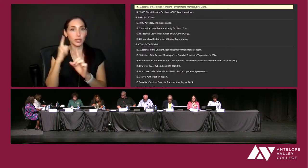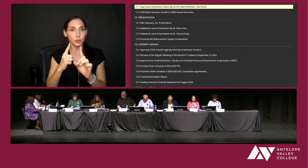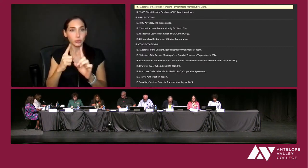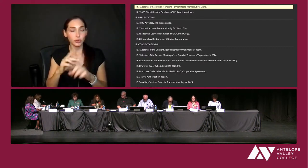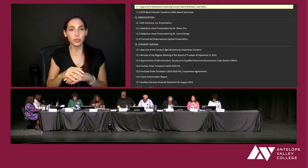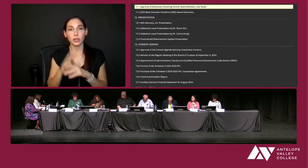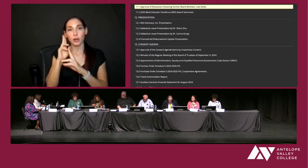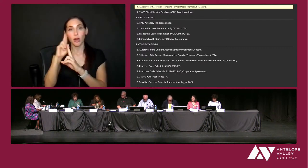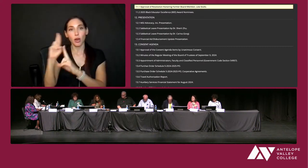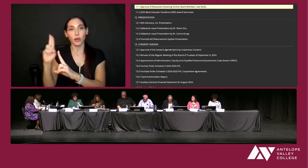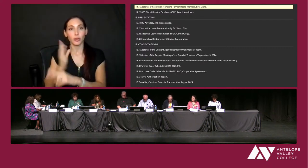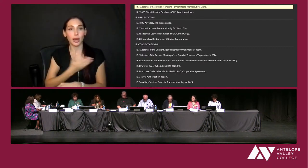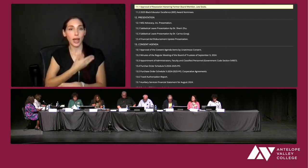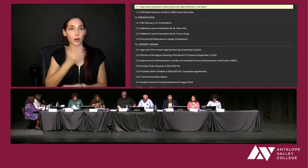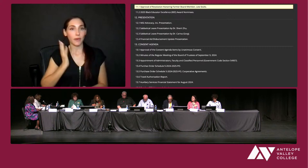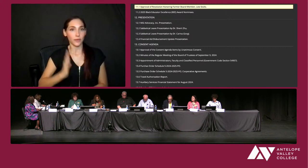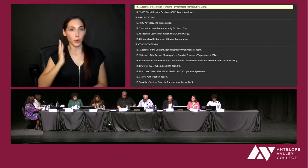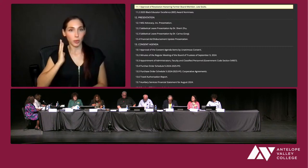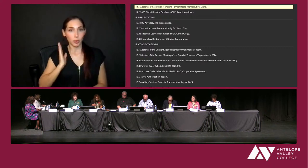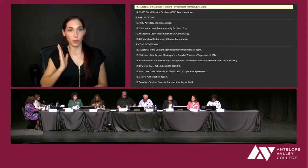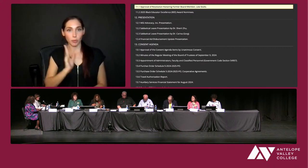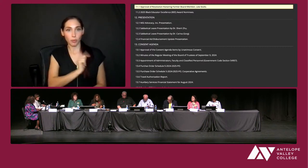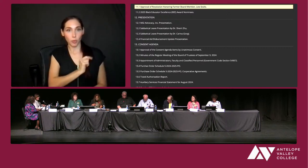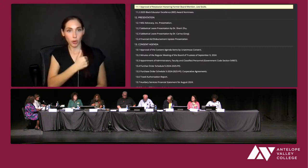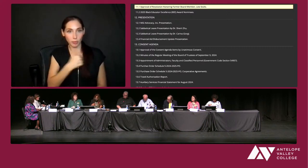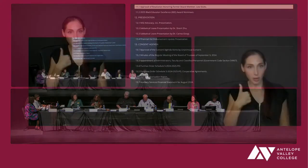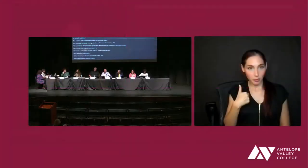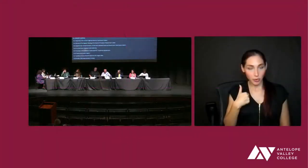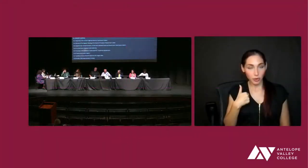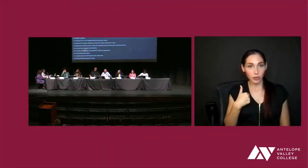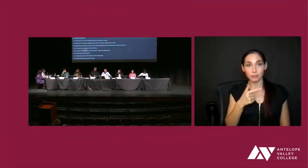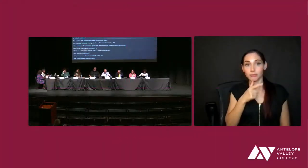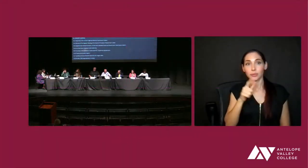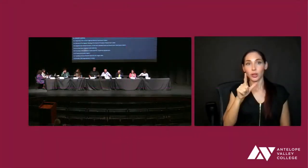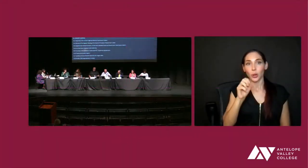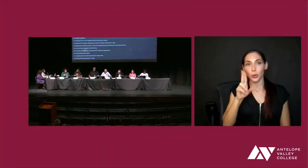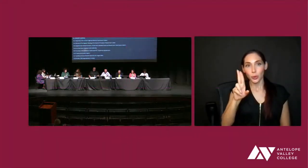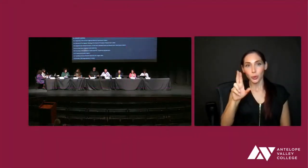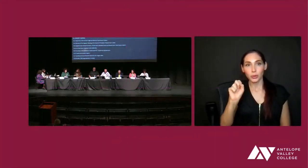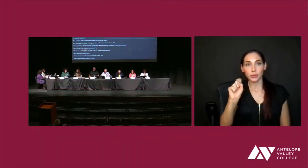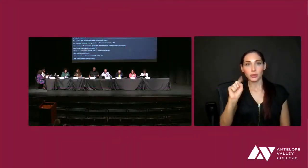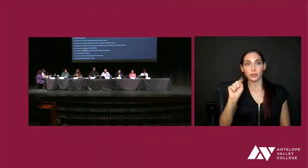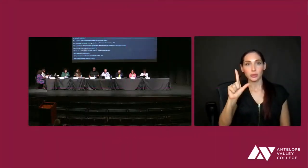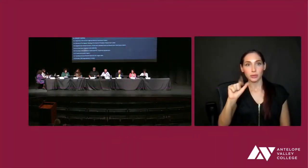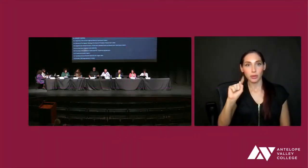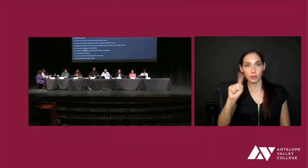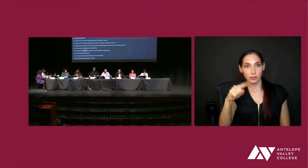our former board member, Lew Stults, um, whereas